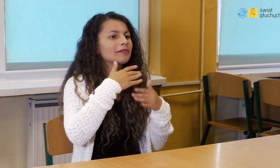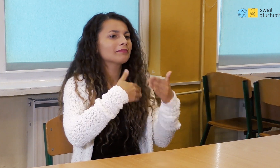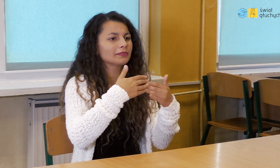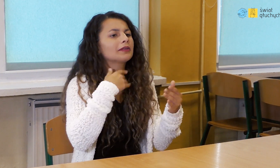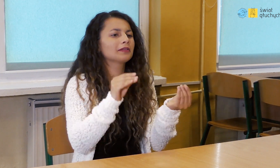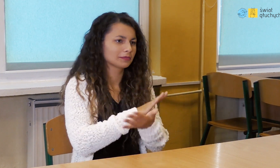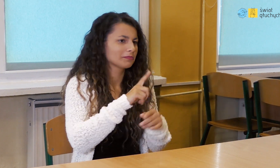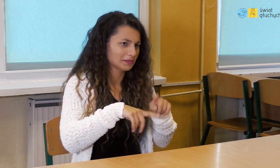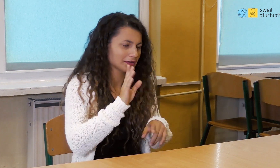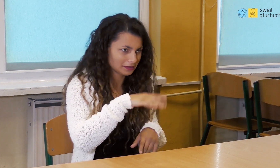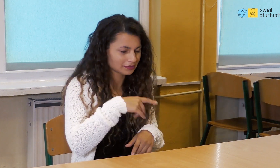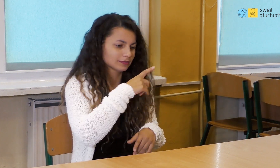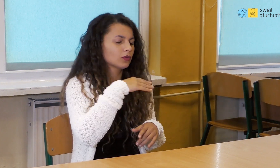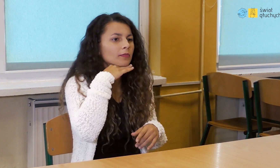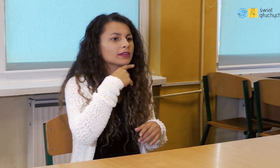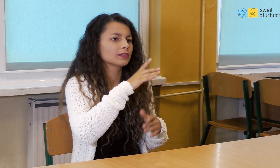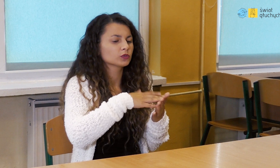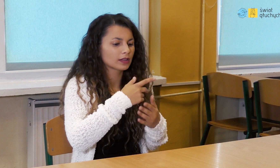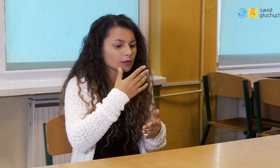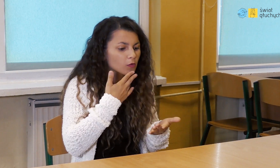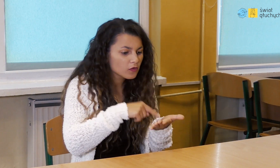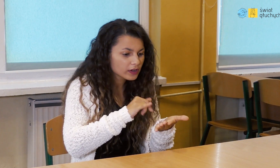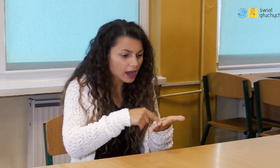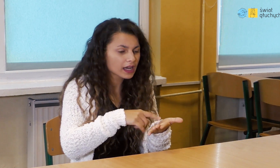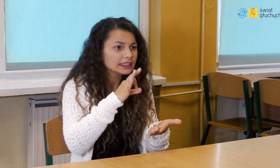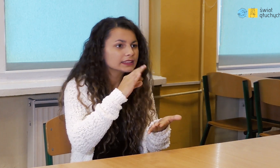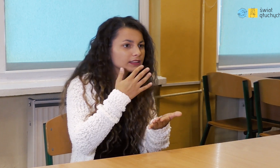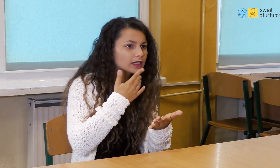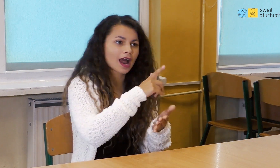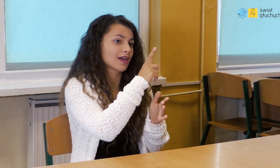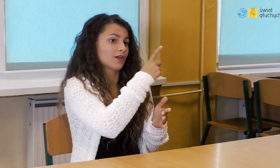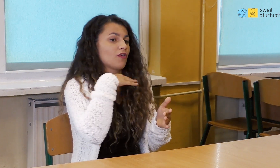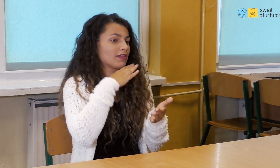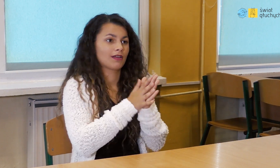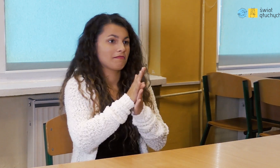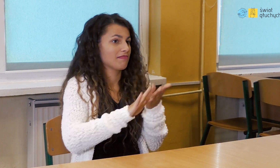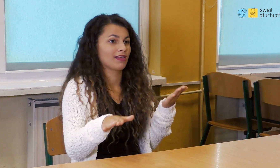It took some time for me to get used to it. For example, the speech therapist taught me how to pronounce the letter "s," but she didn't sign.